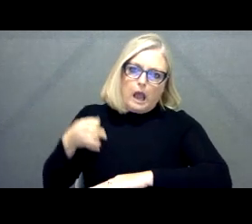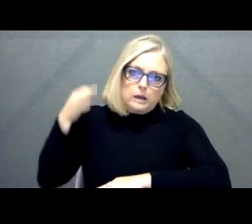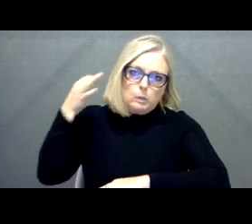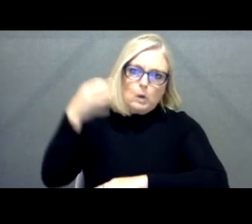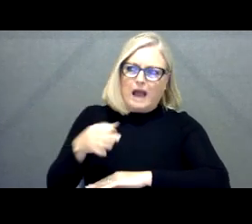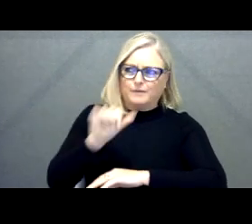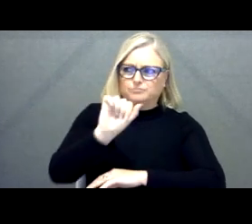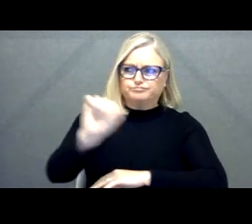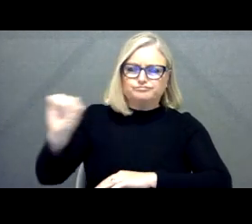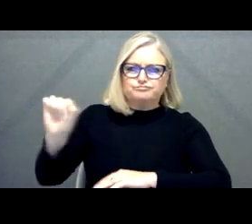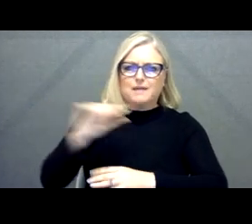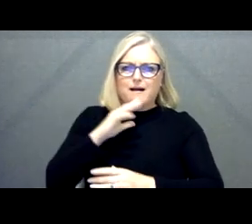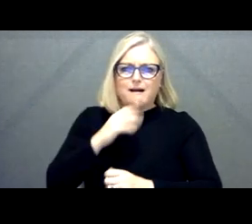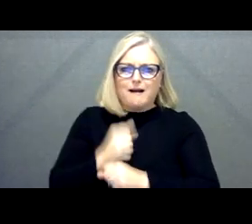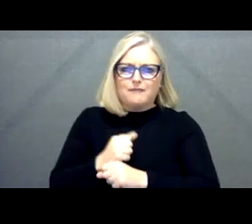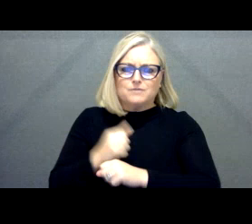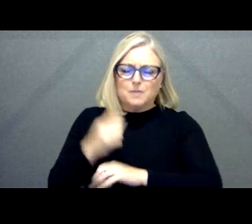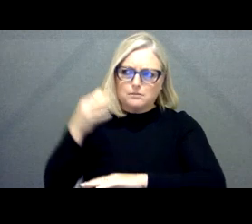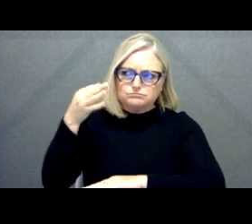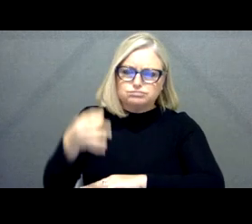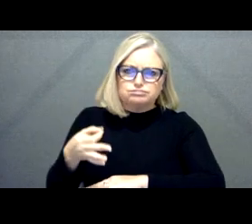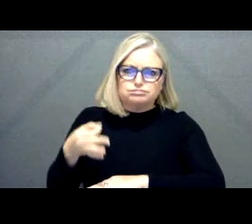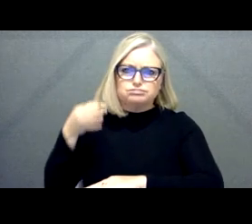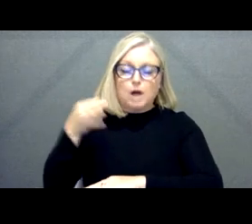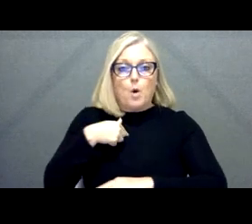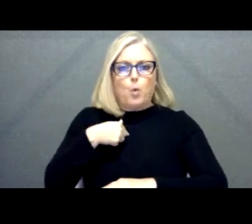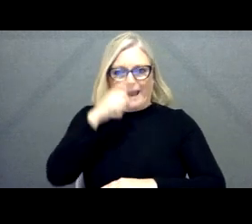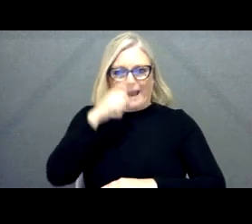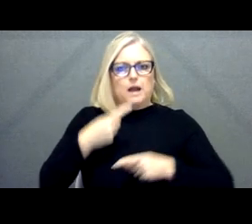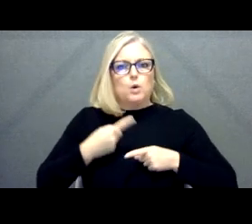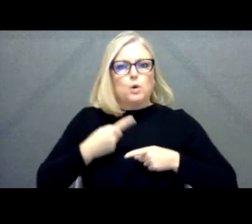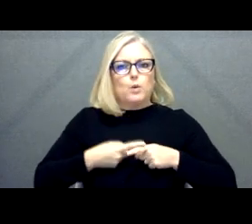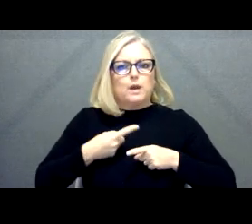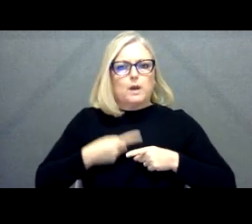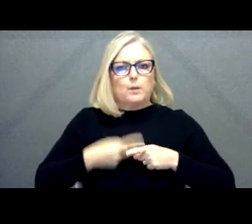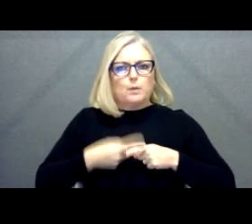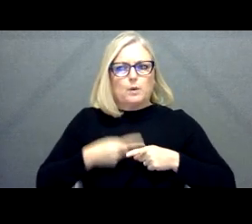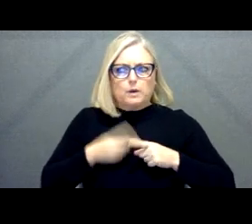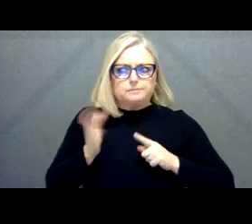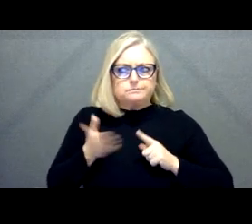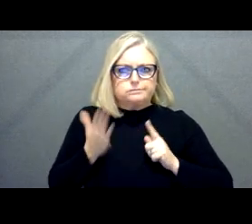to speed those up with the support that we're able to provide people which is really great in